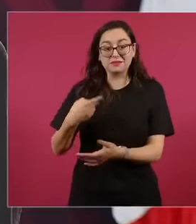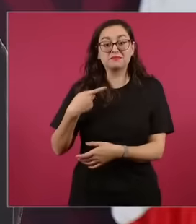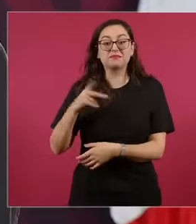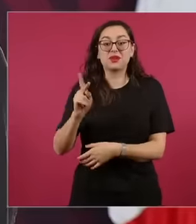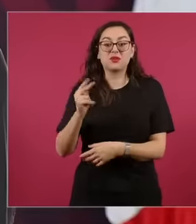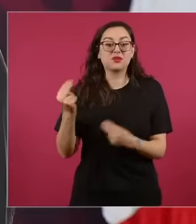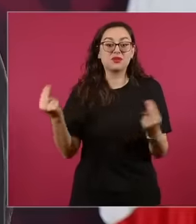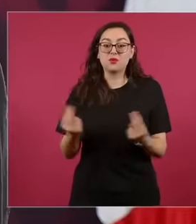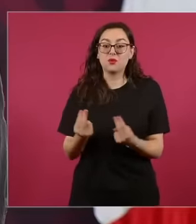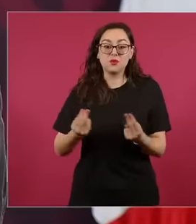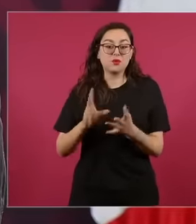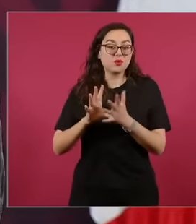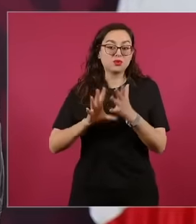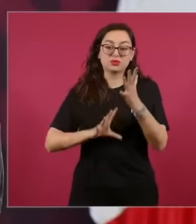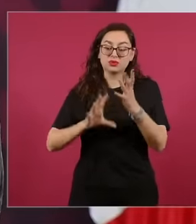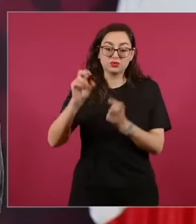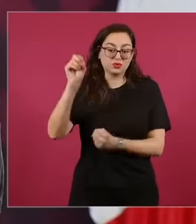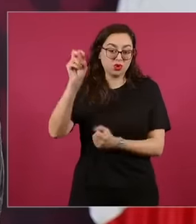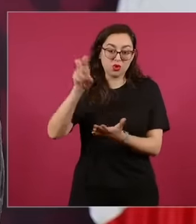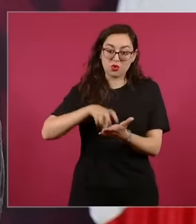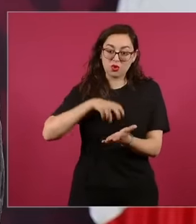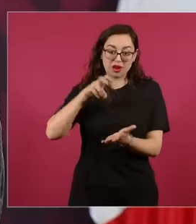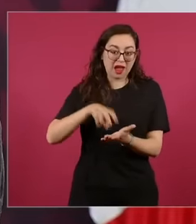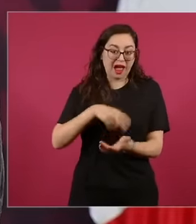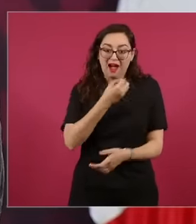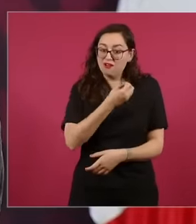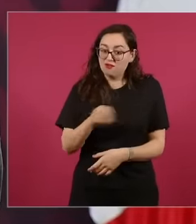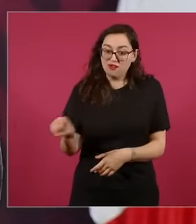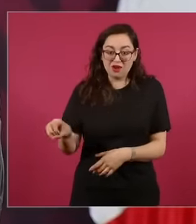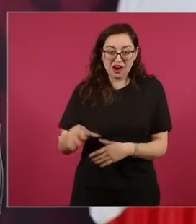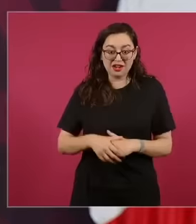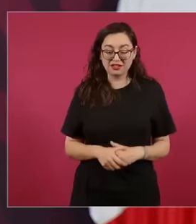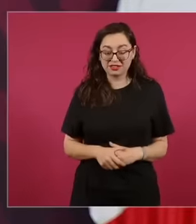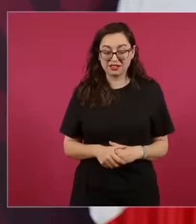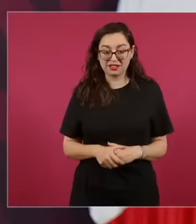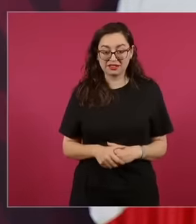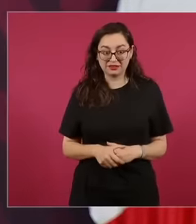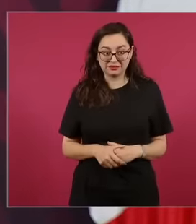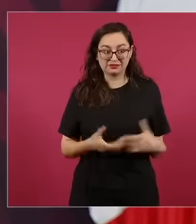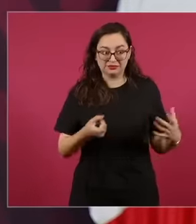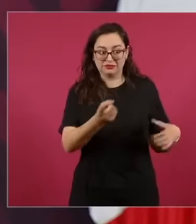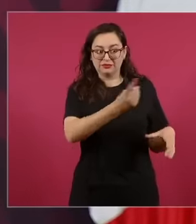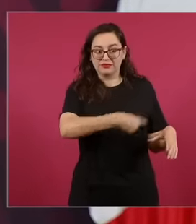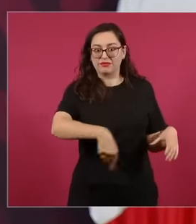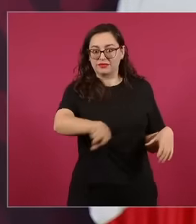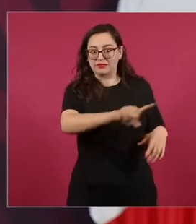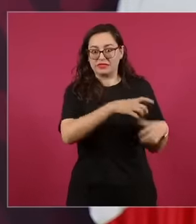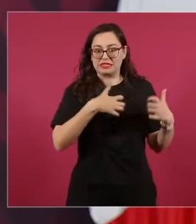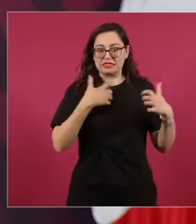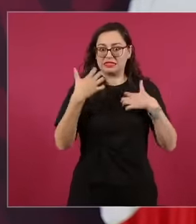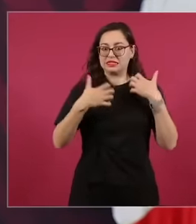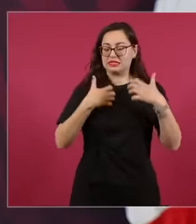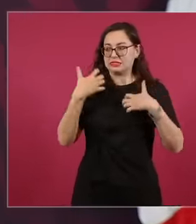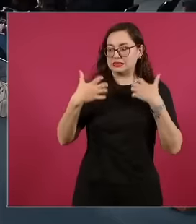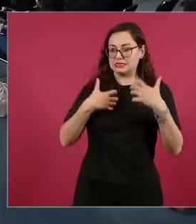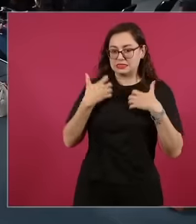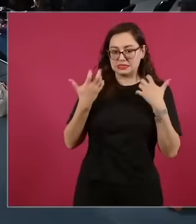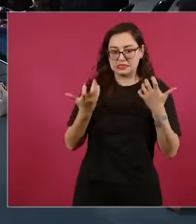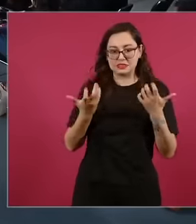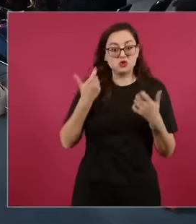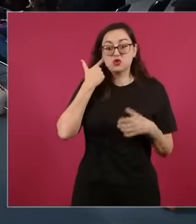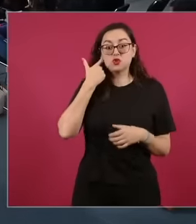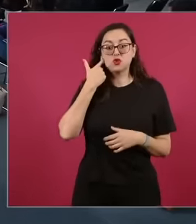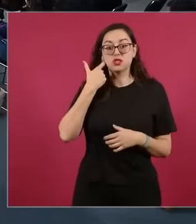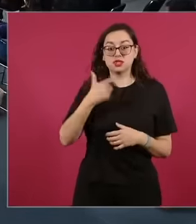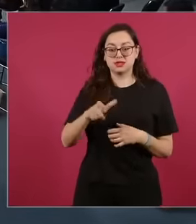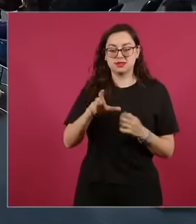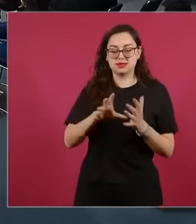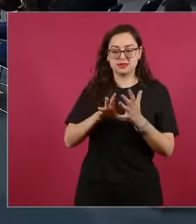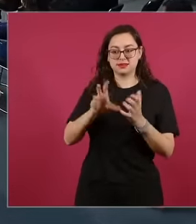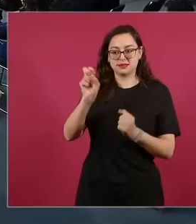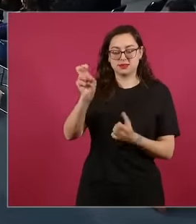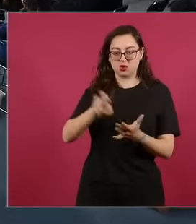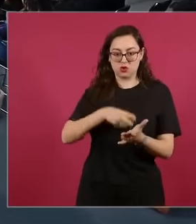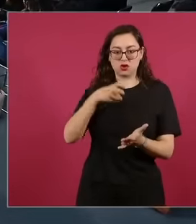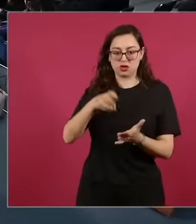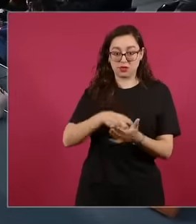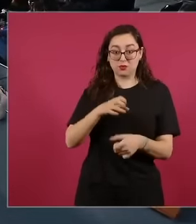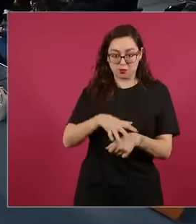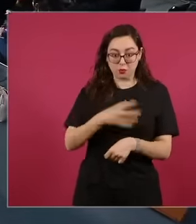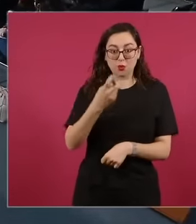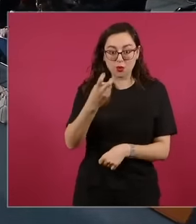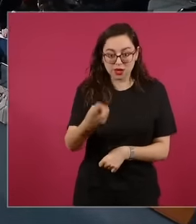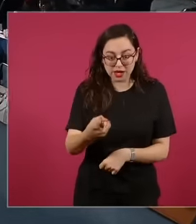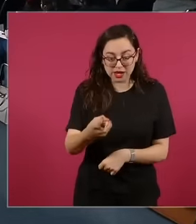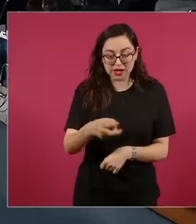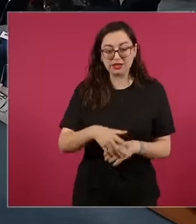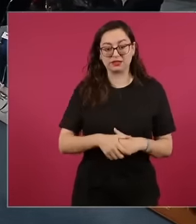constitutional reforms that It is what those who previously were the owners of Mexico or felt they were the